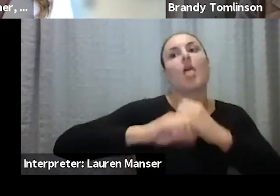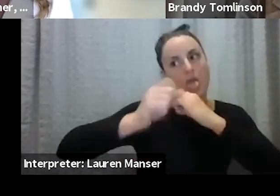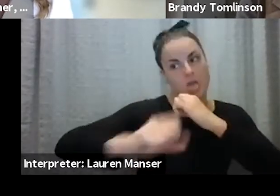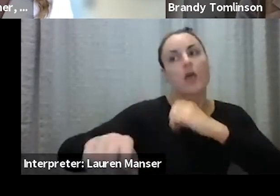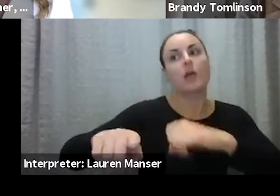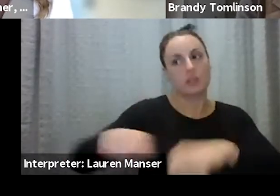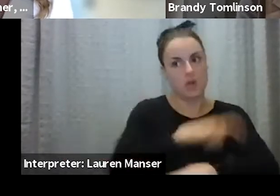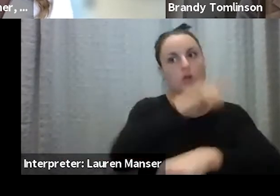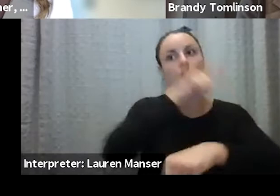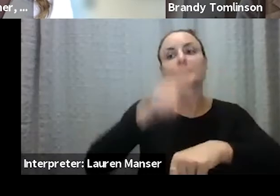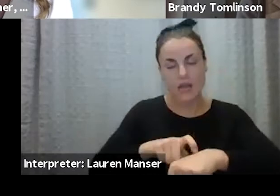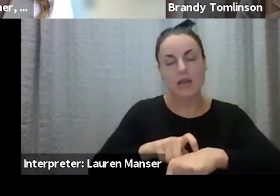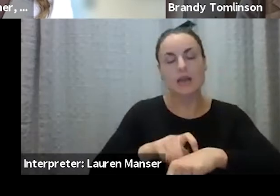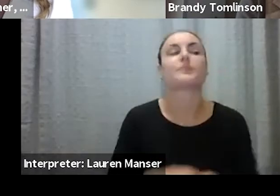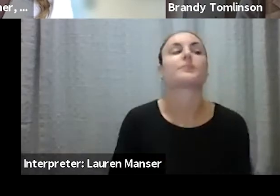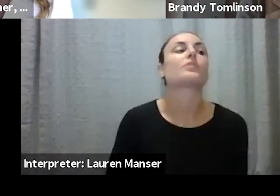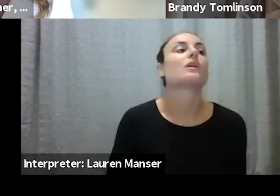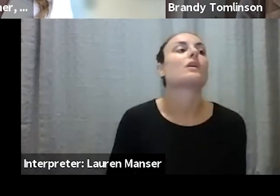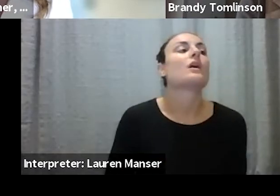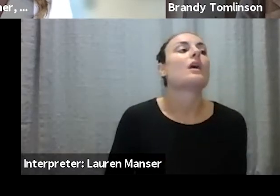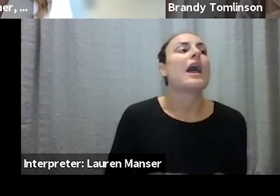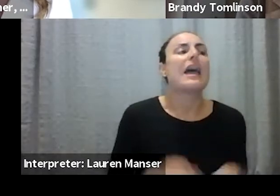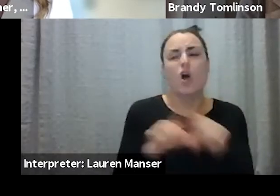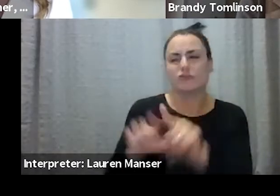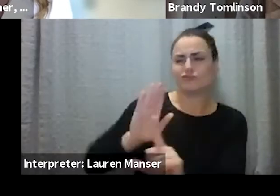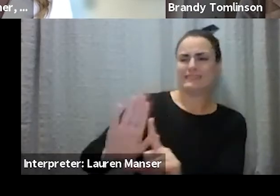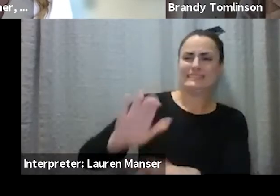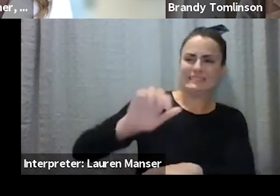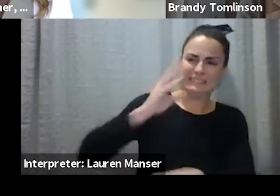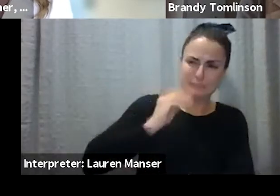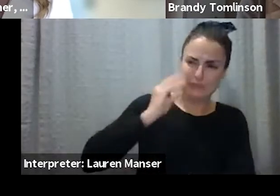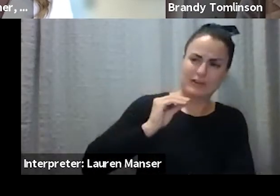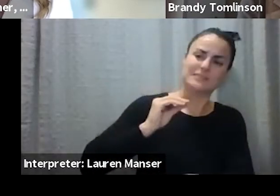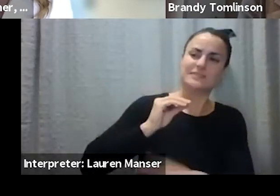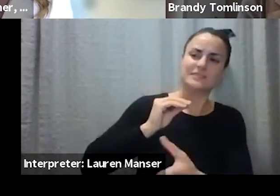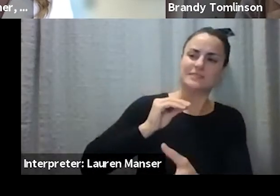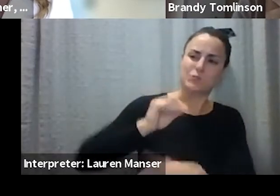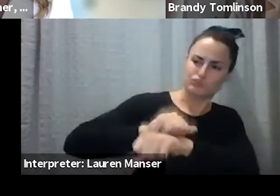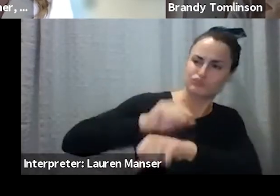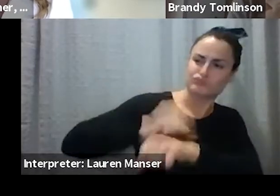Talk to us a little bit about the importance of addressing this, in the employment context,